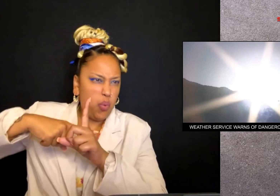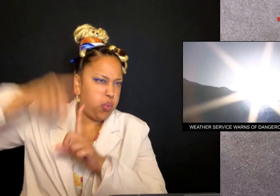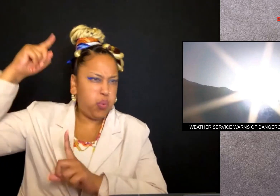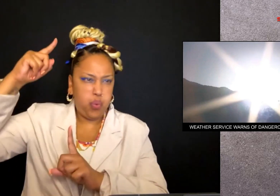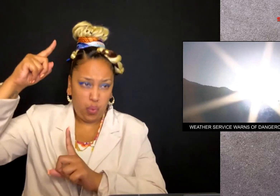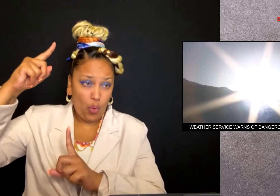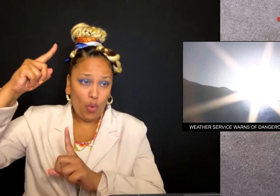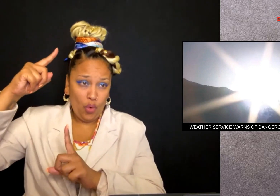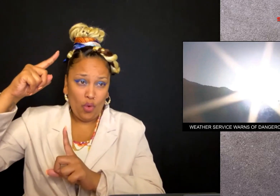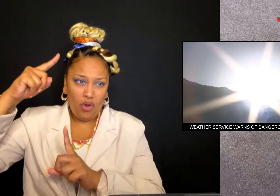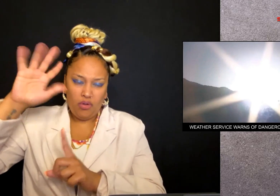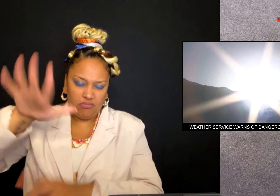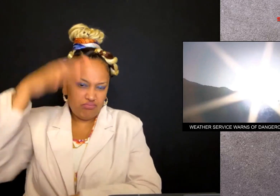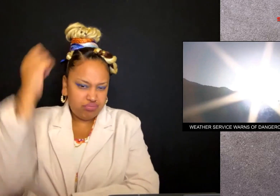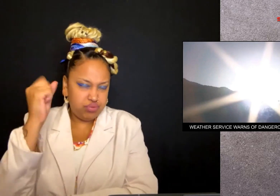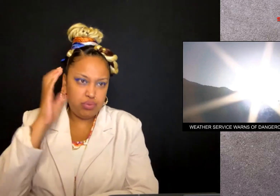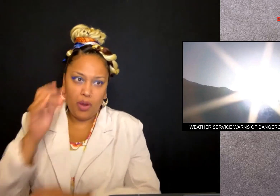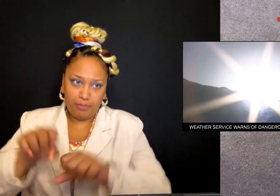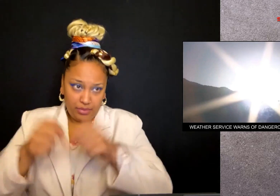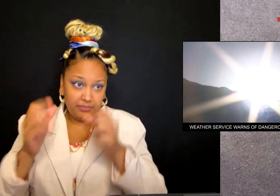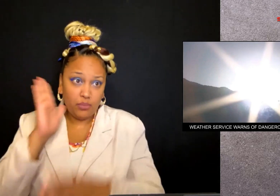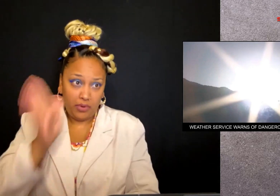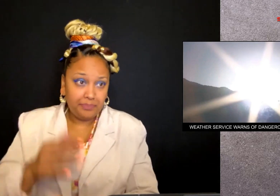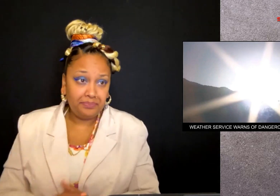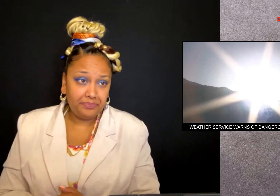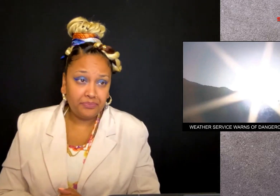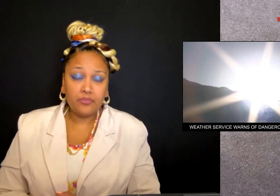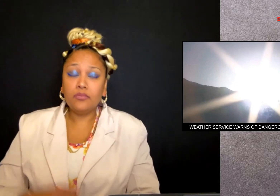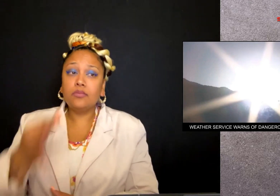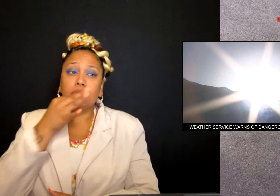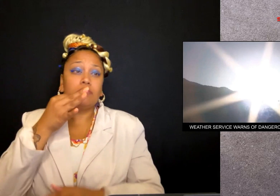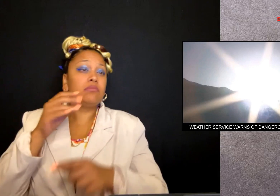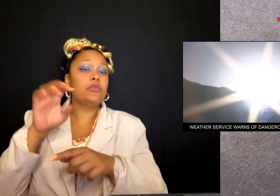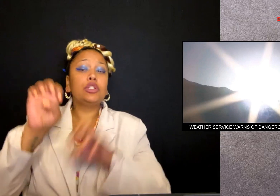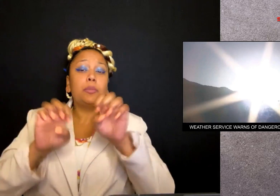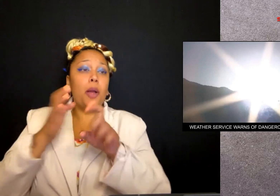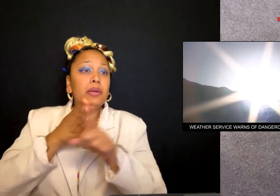they are predicting more than 50 daily high temperature records will be broken